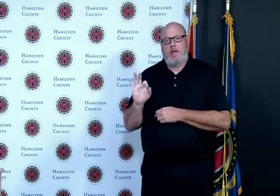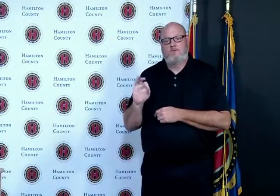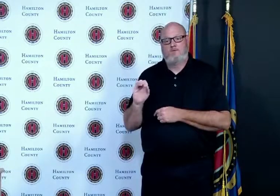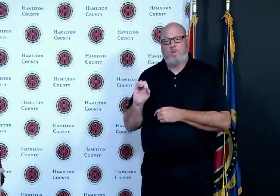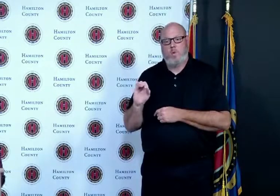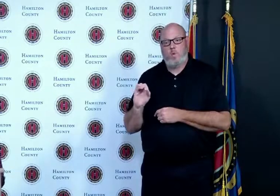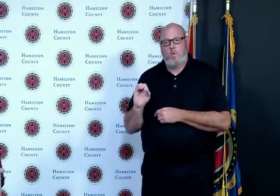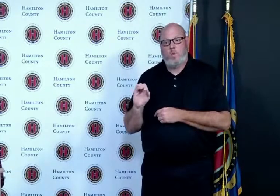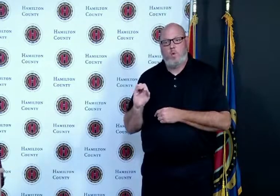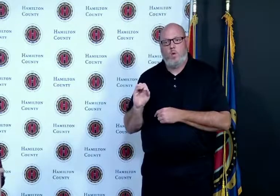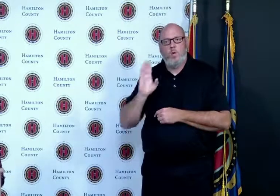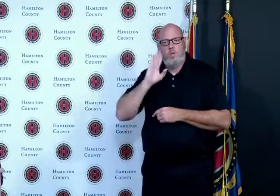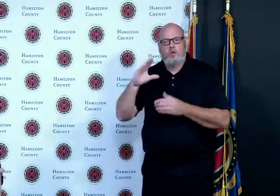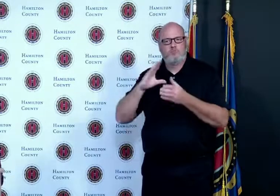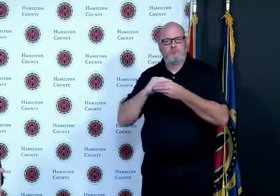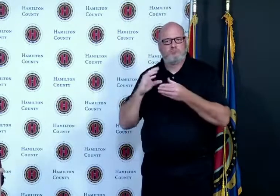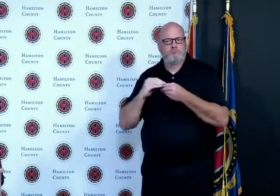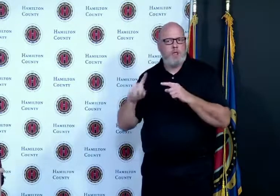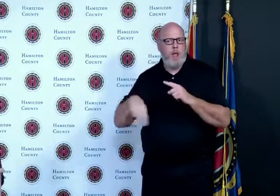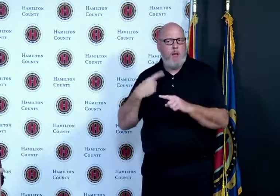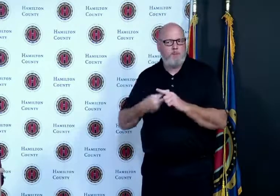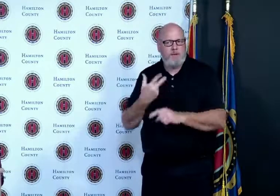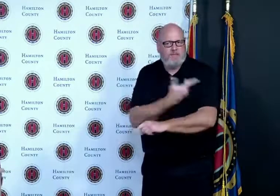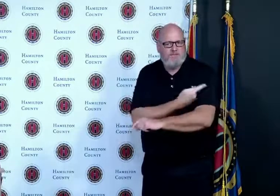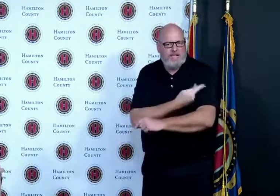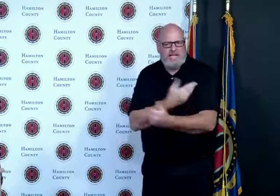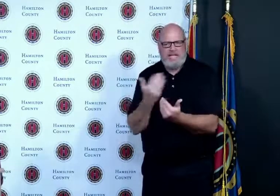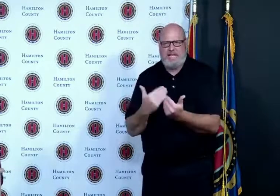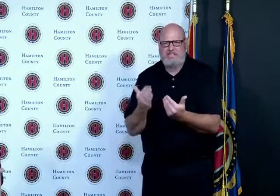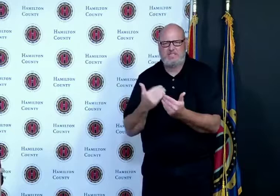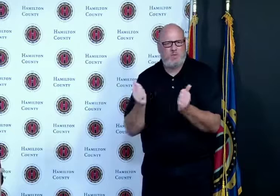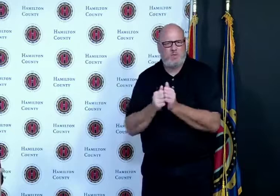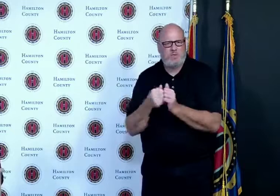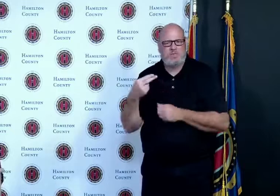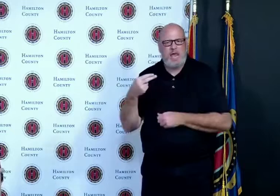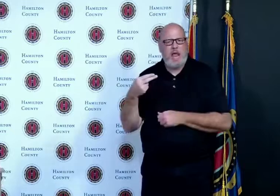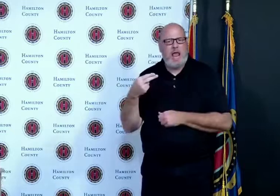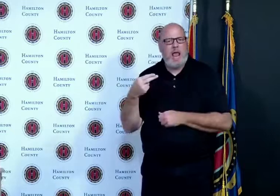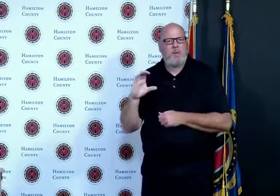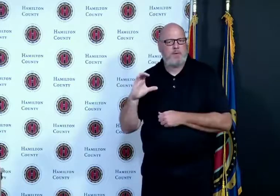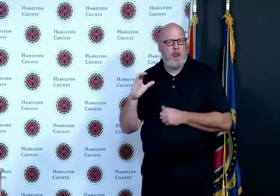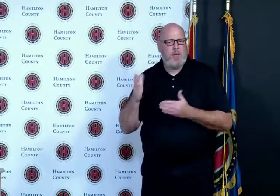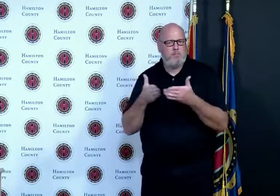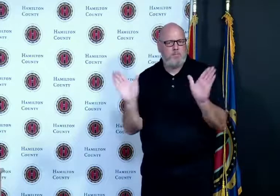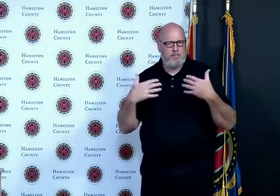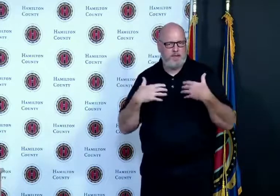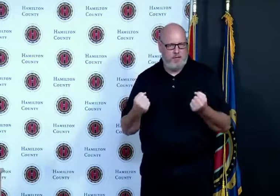County Public Health and what it has meant to her and her family Bishop Bobby Hilton had a